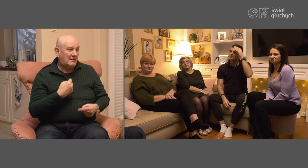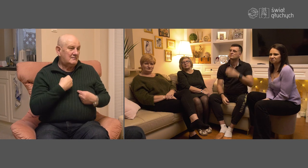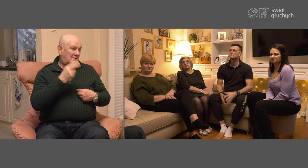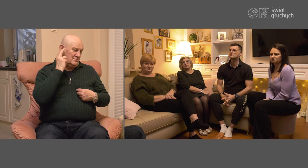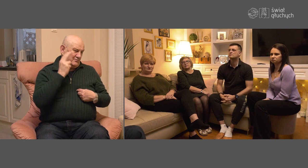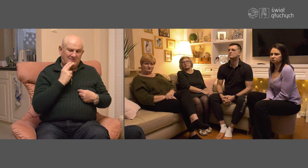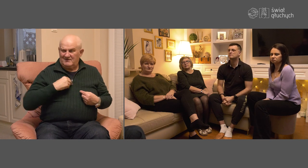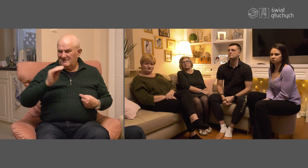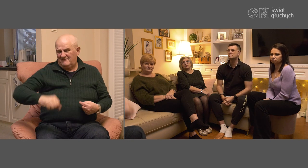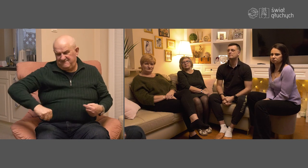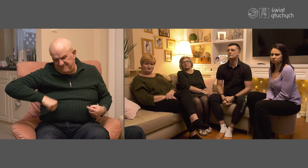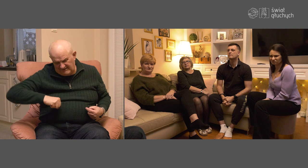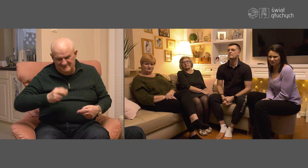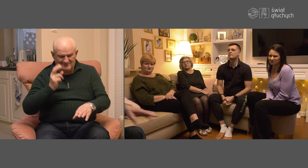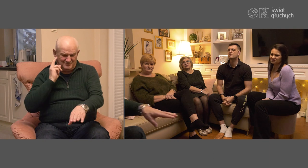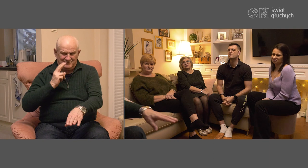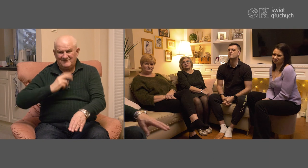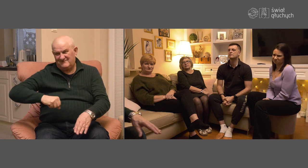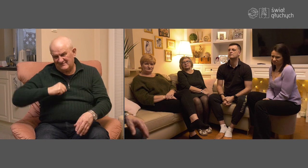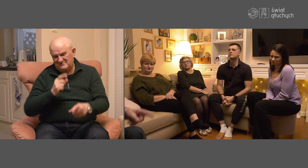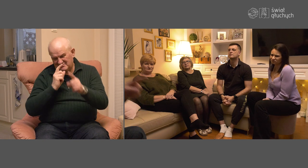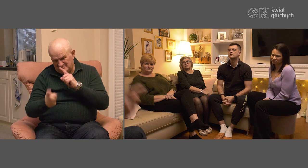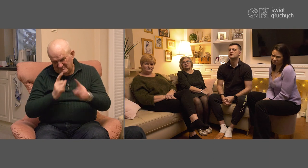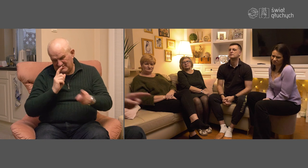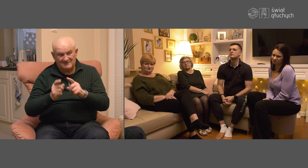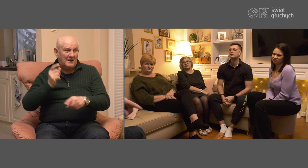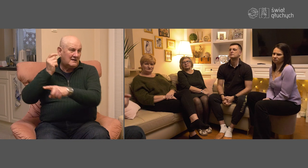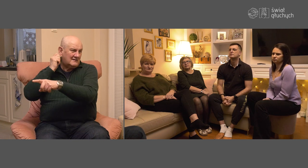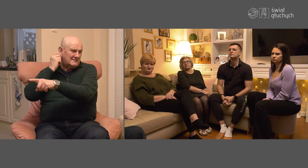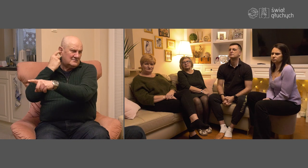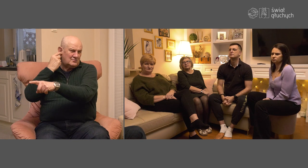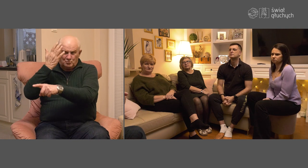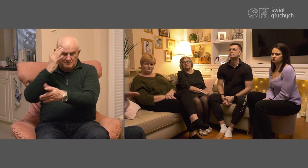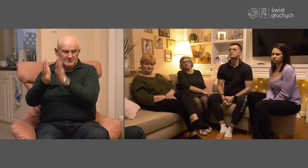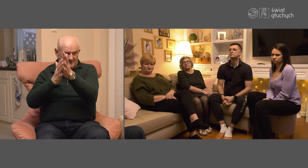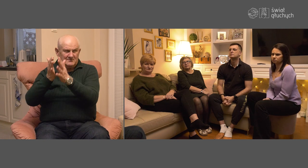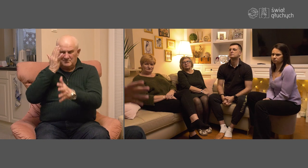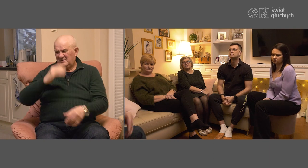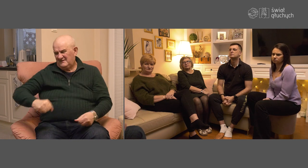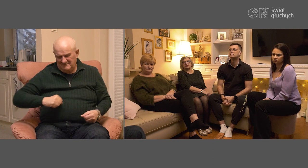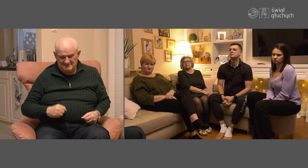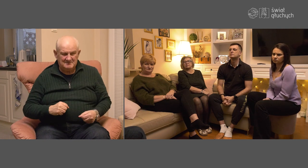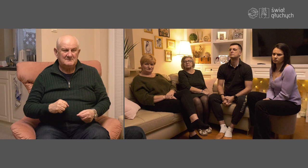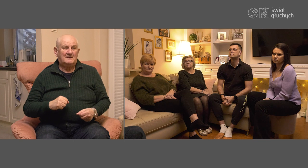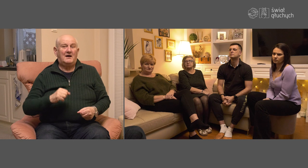I'm deaf and I said it’s cool, That we can talk to each other. This child's mother is hearing and can signing,